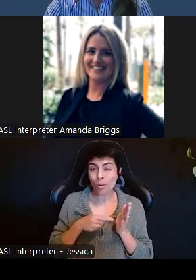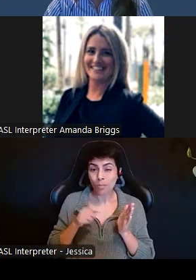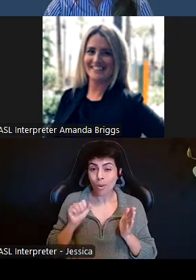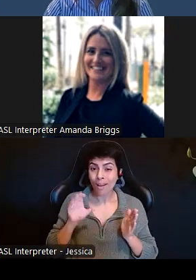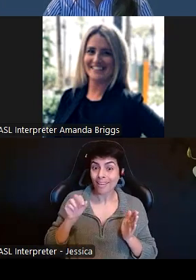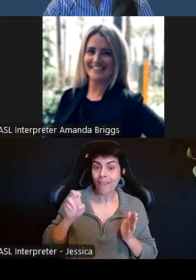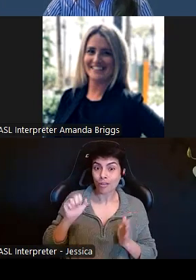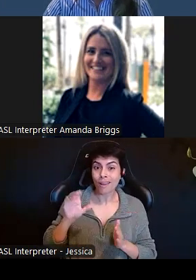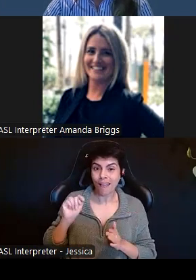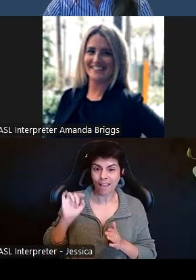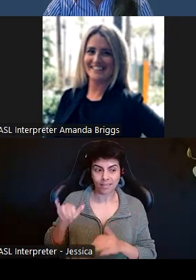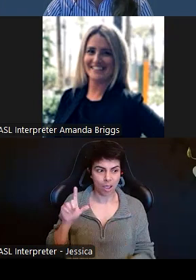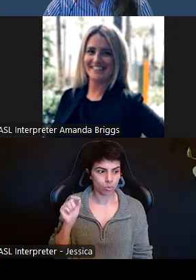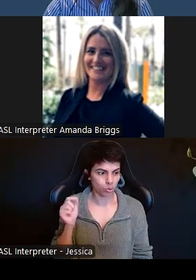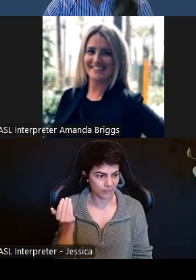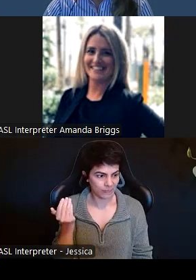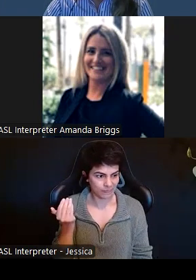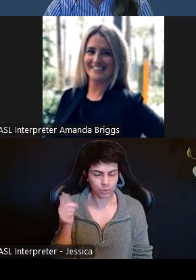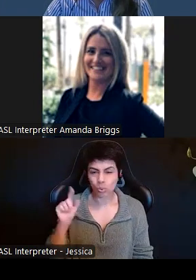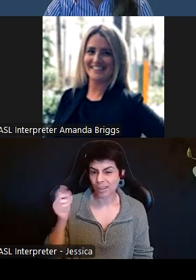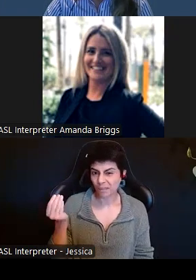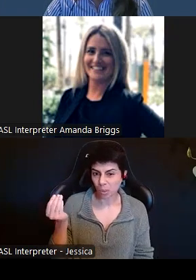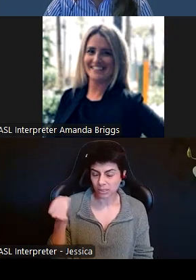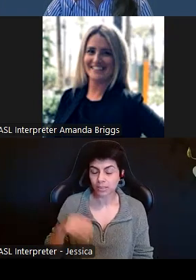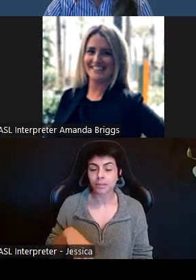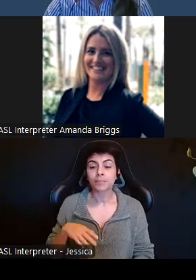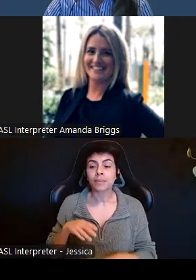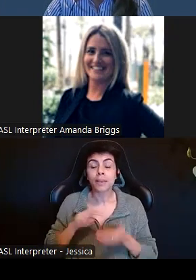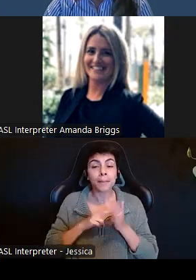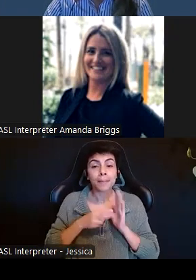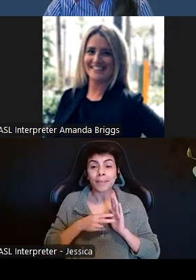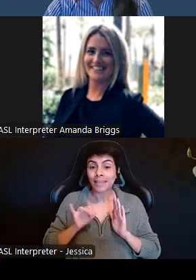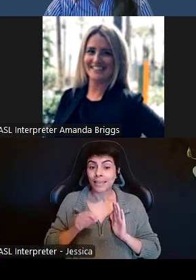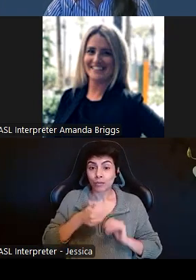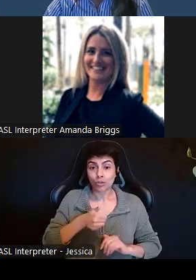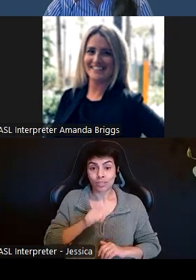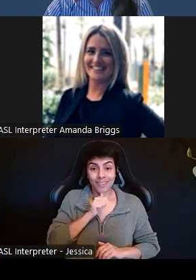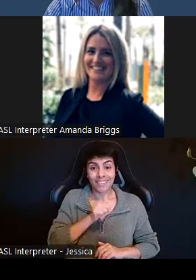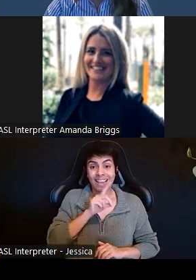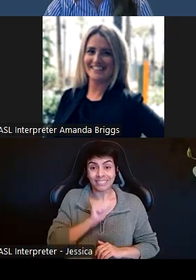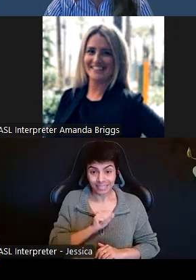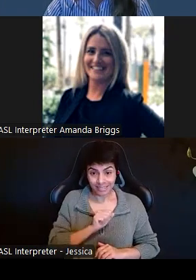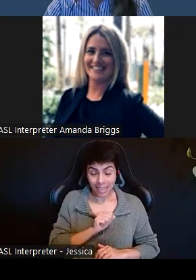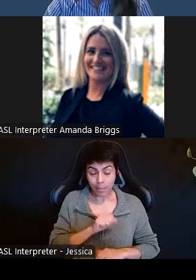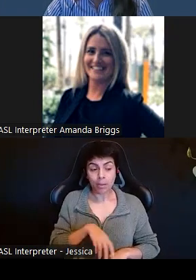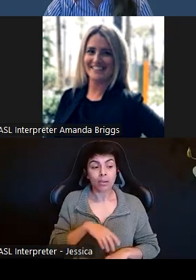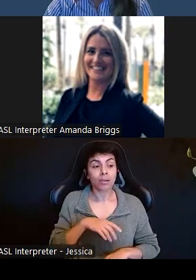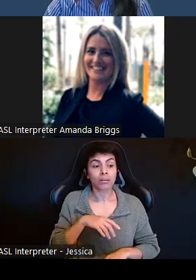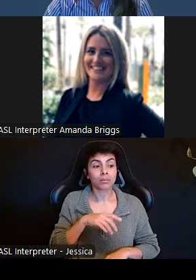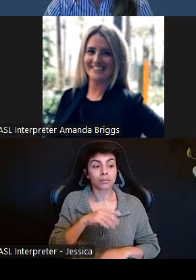non-disabled adults without dependent children were generally not eligible for Medicaid.